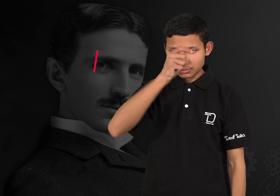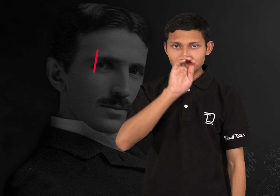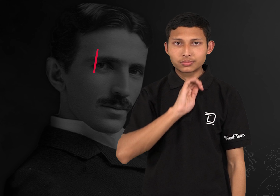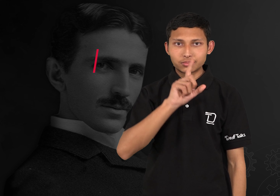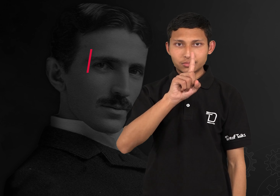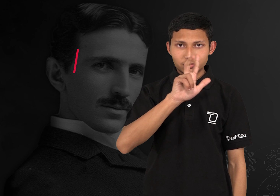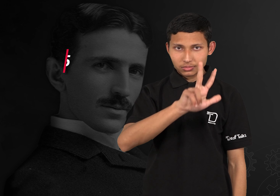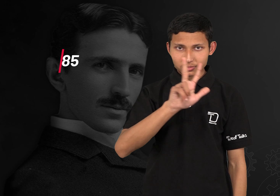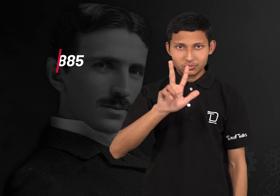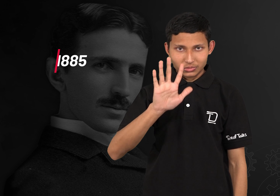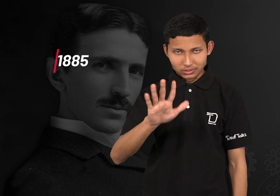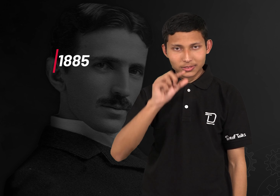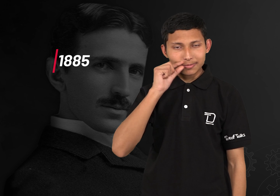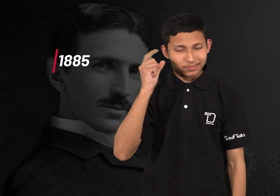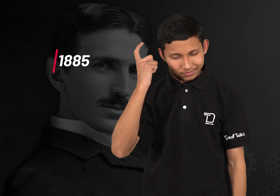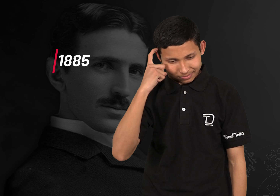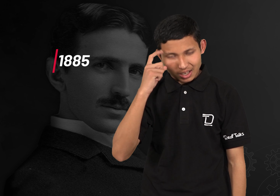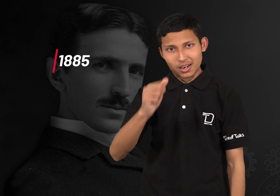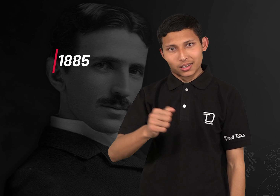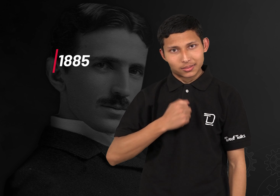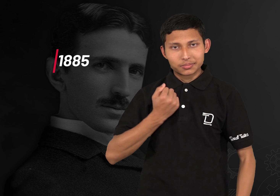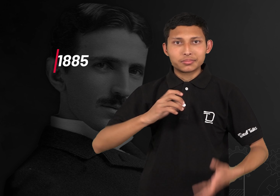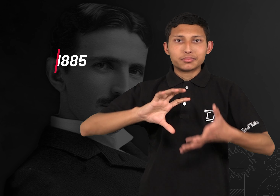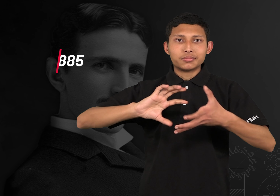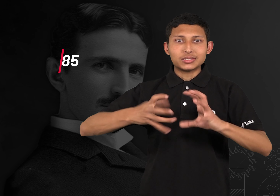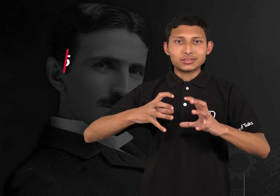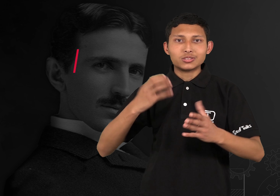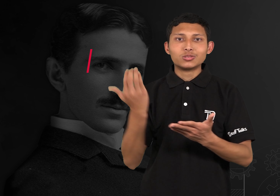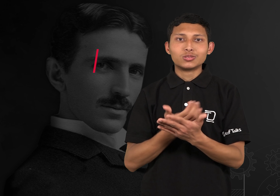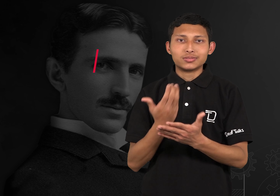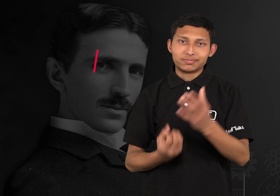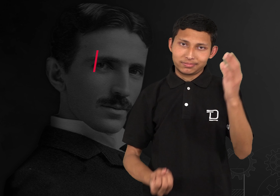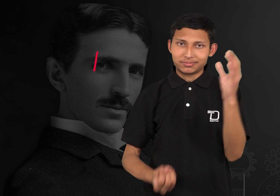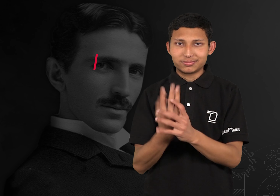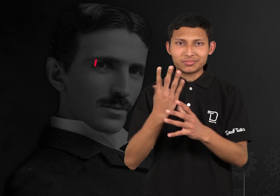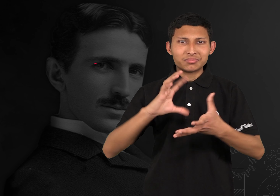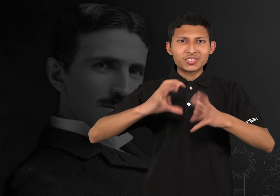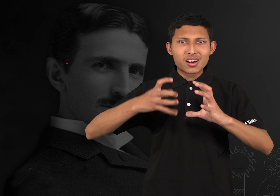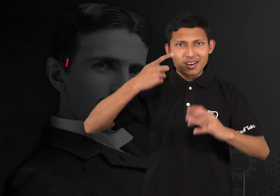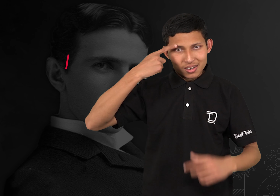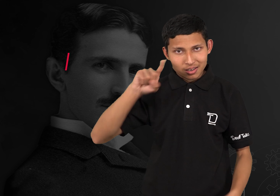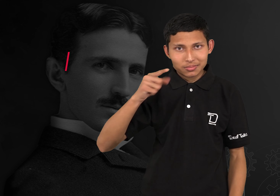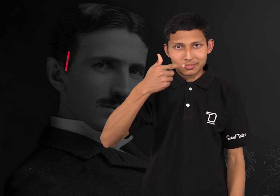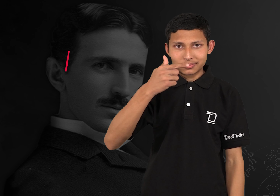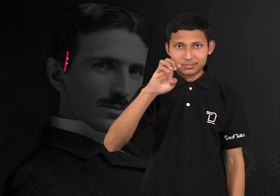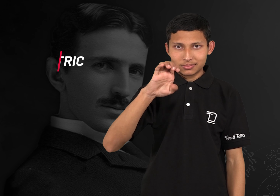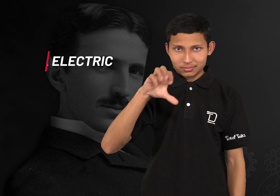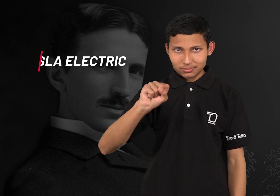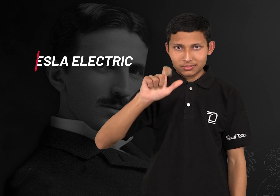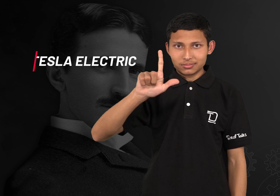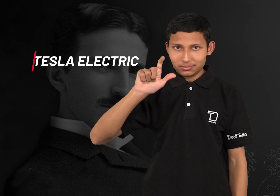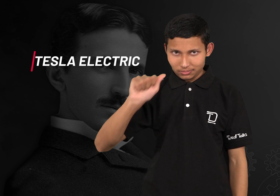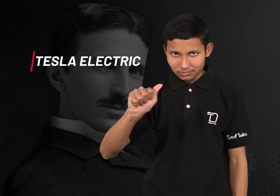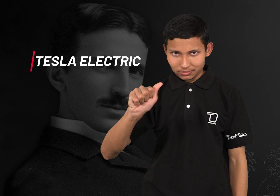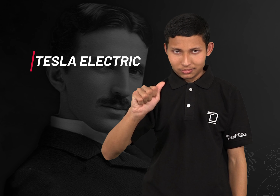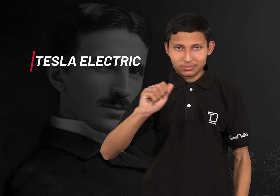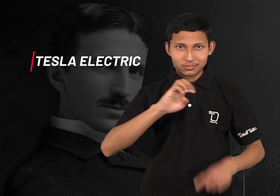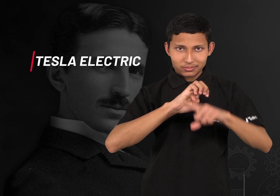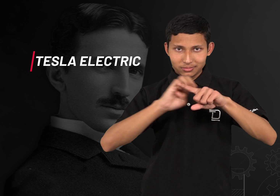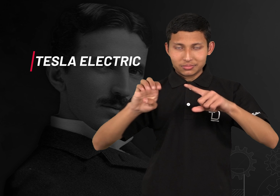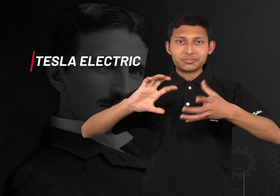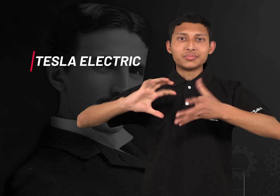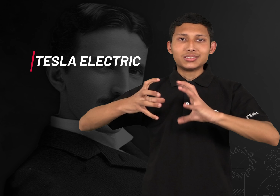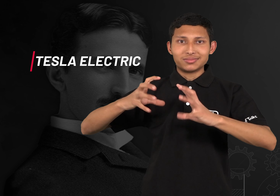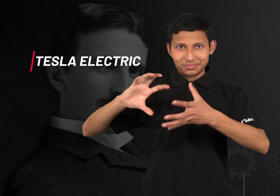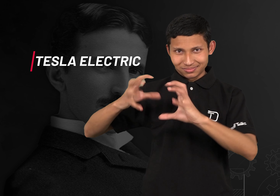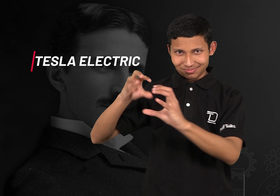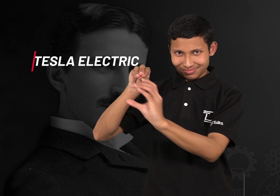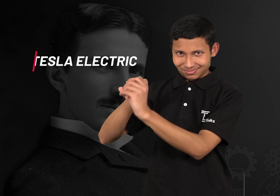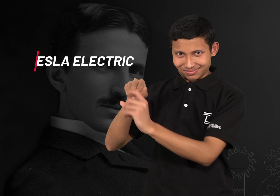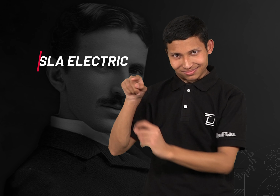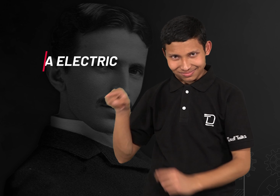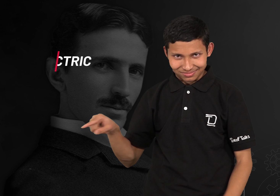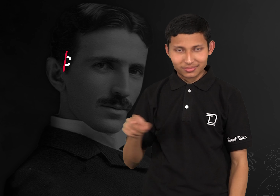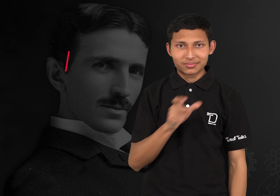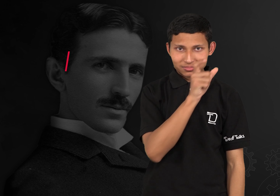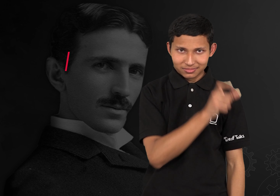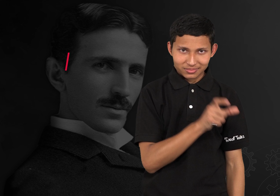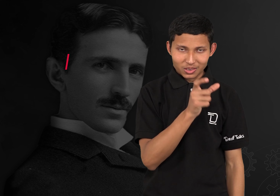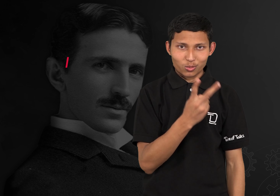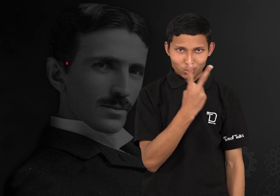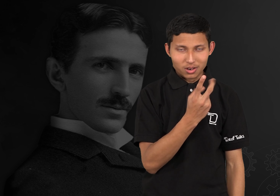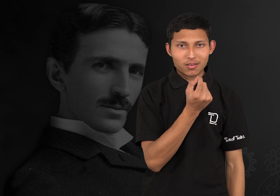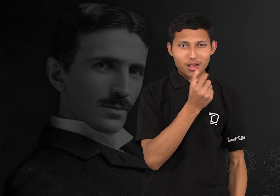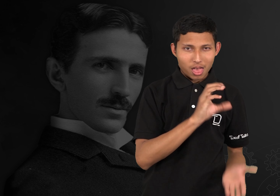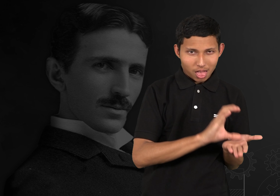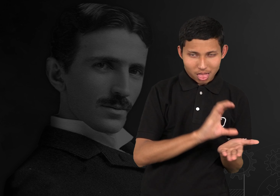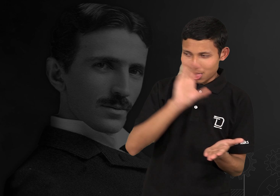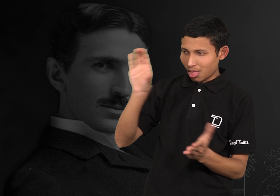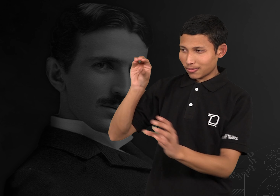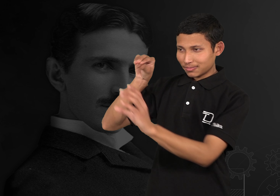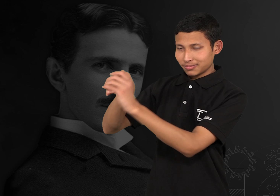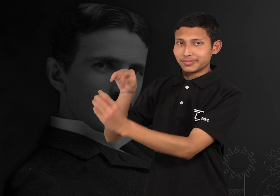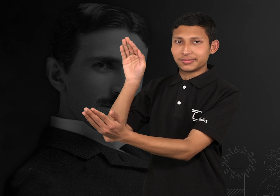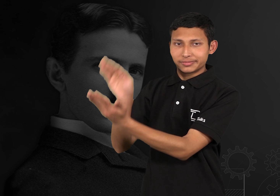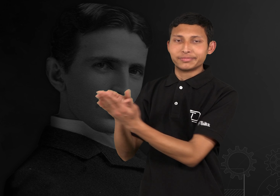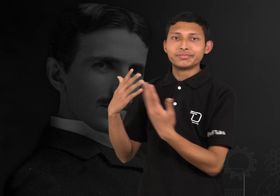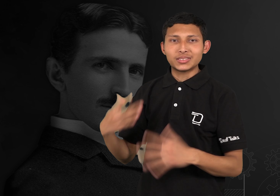In 1885, he started his own company the name of Tesla Electric Company with two investors.